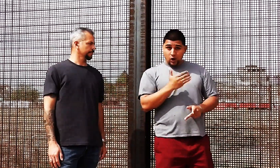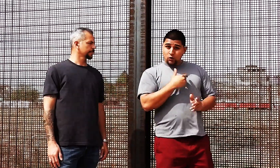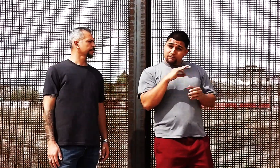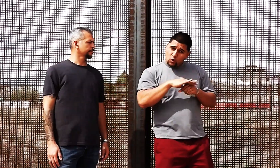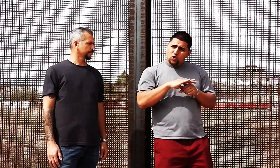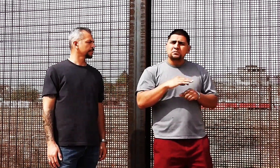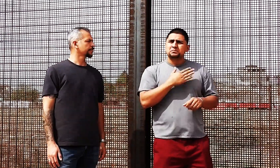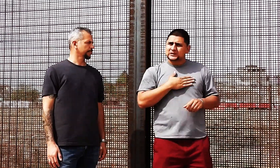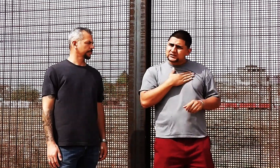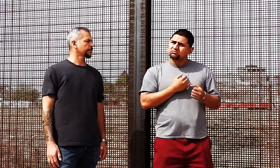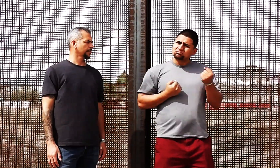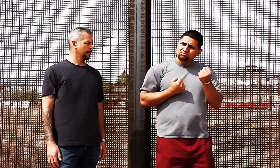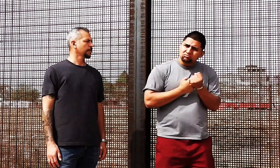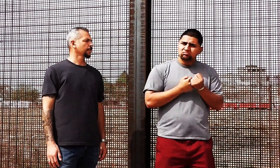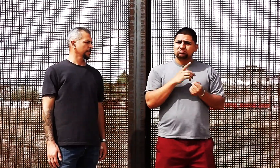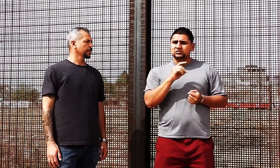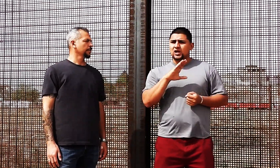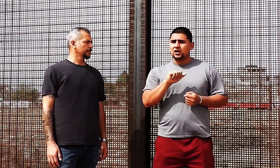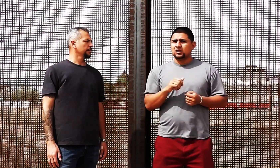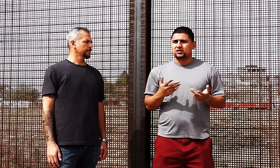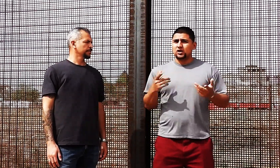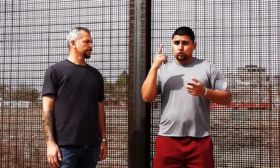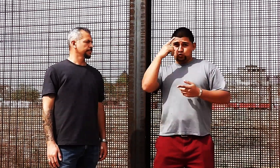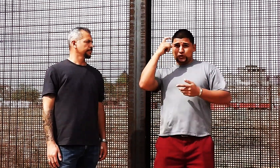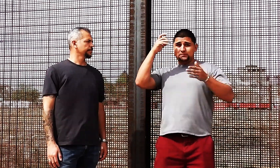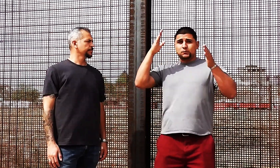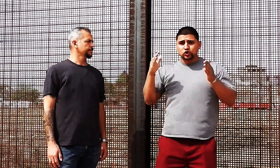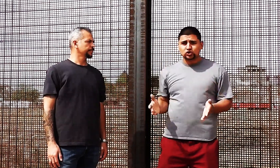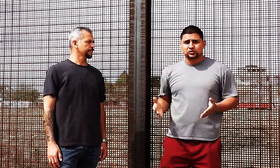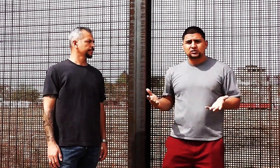If you want to keep our vote, please vote for DACA - DREAMERS.